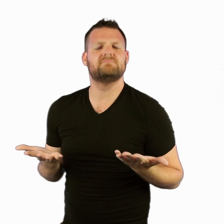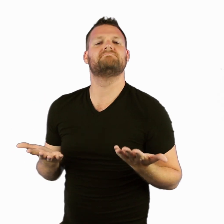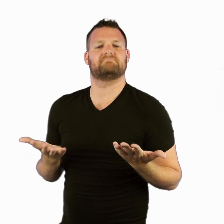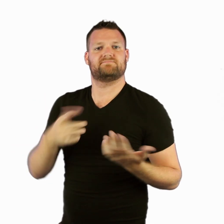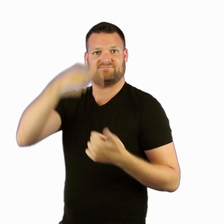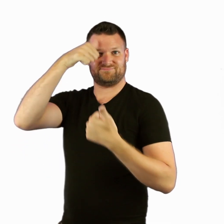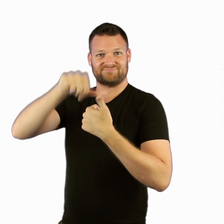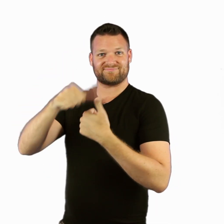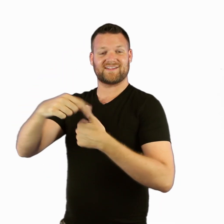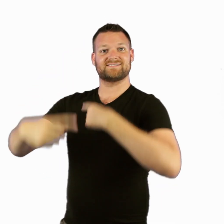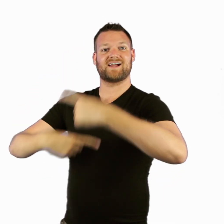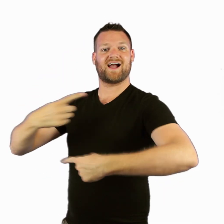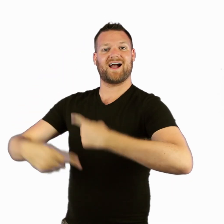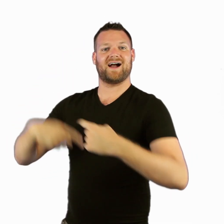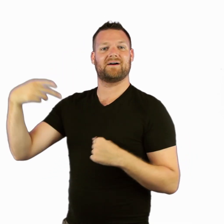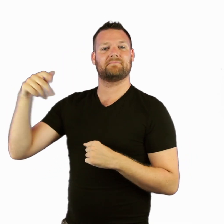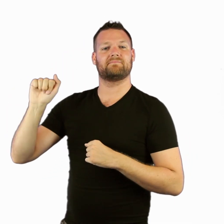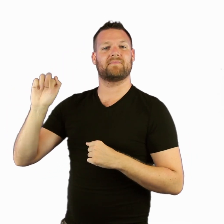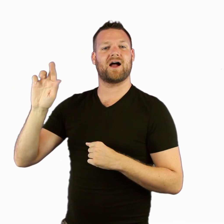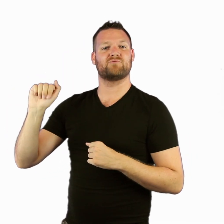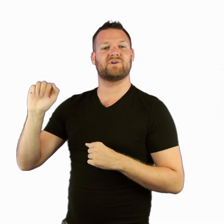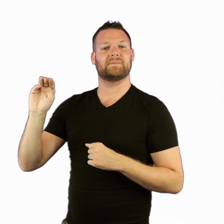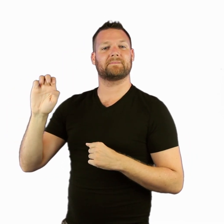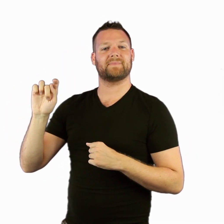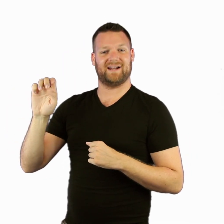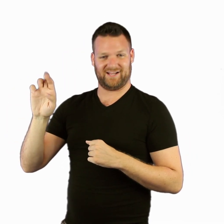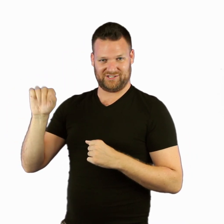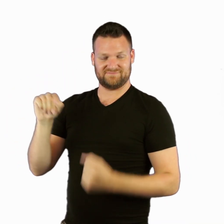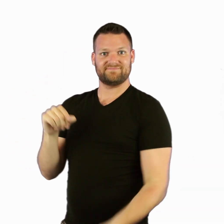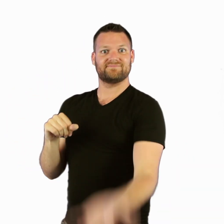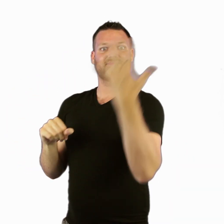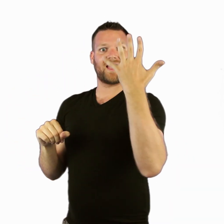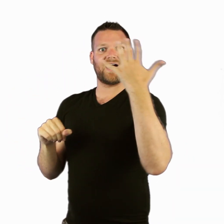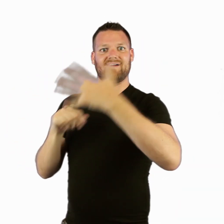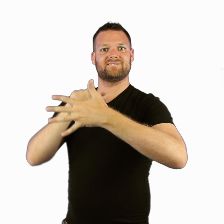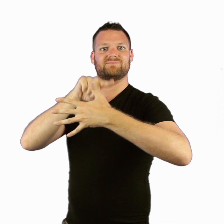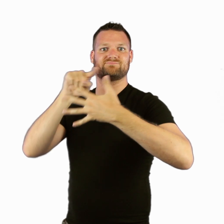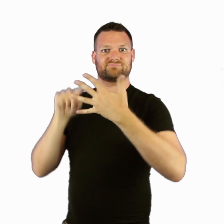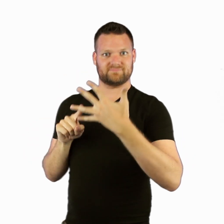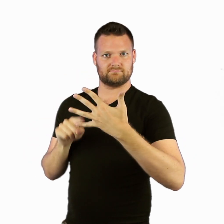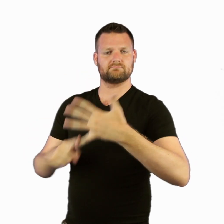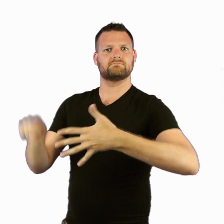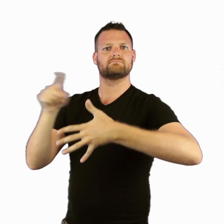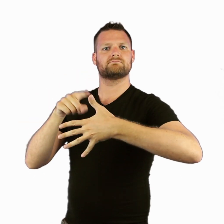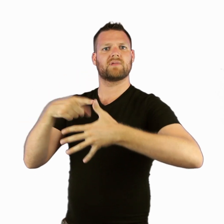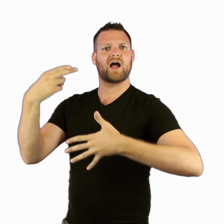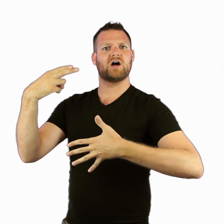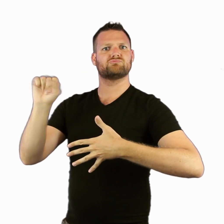This is done using the same parameters throughout each song. Remember those five parameters?